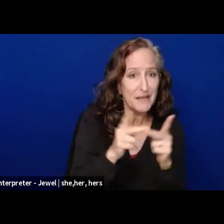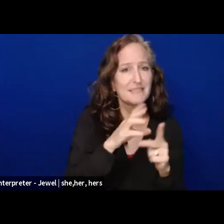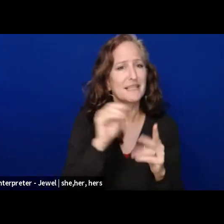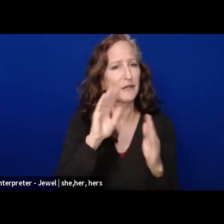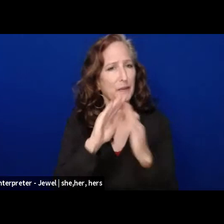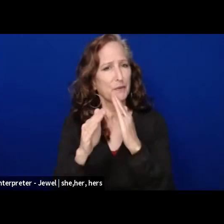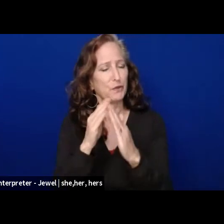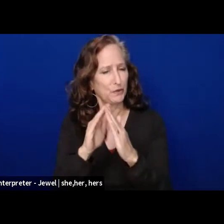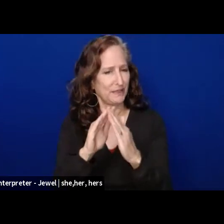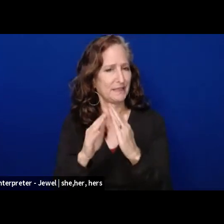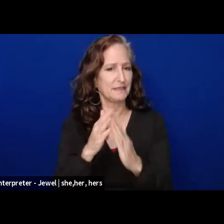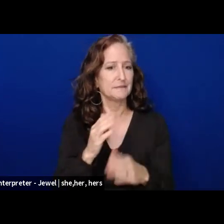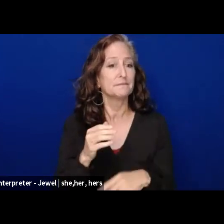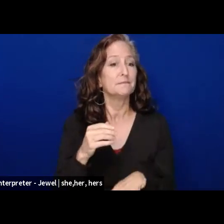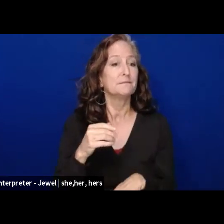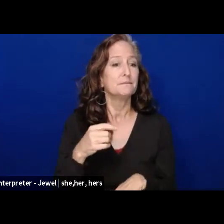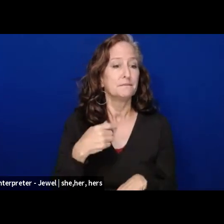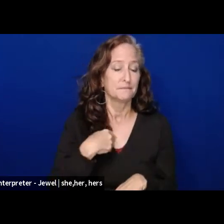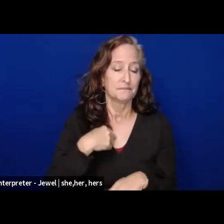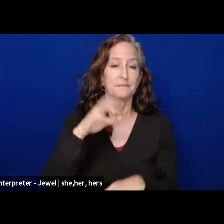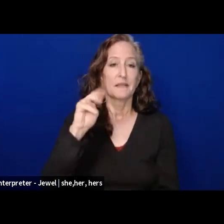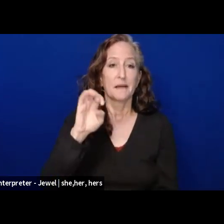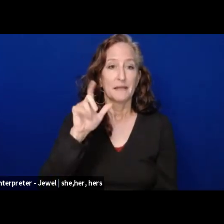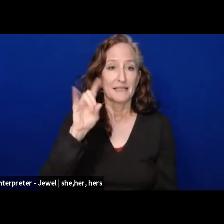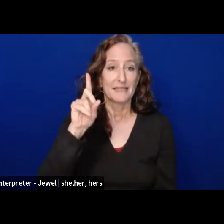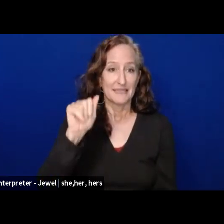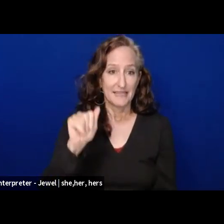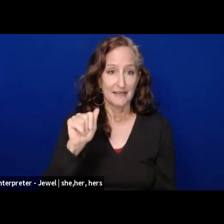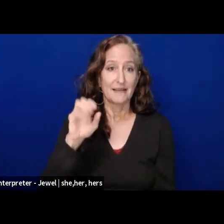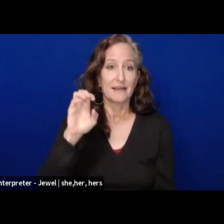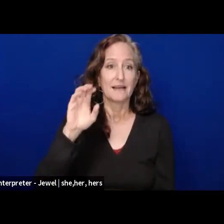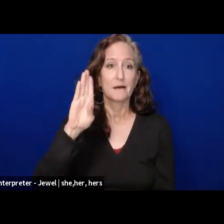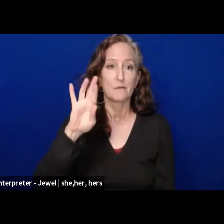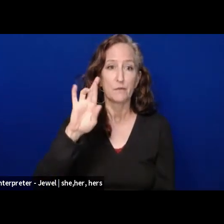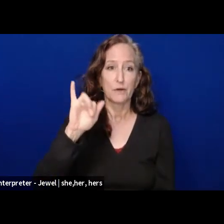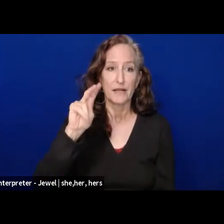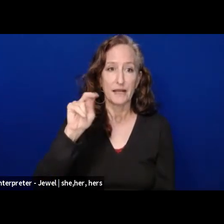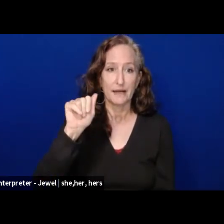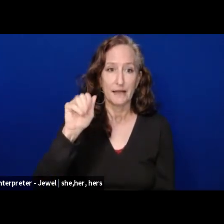the Founder & CEO of Change Catalyst where we build inclusive innovation through training,